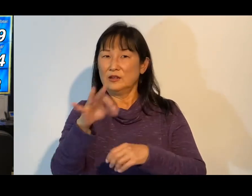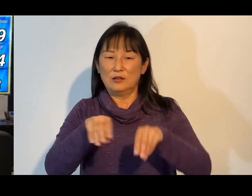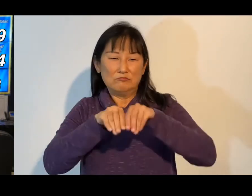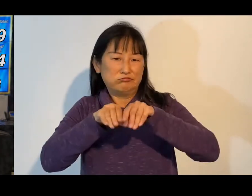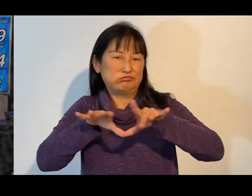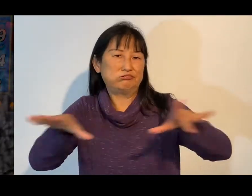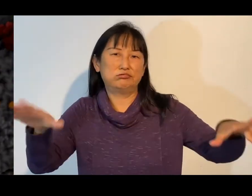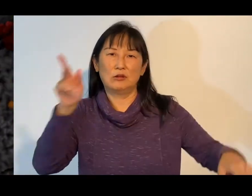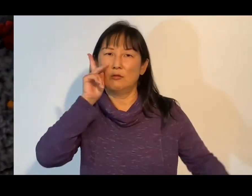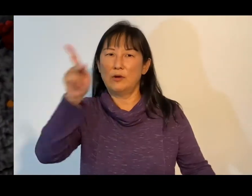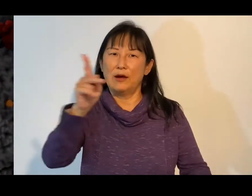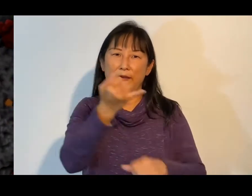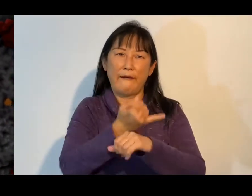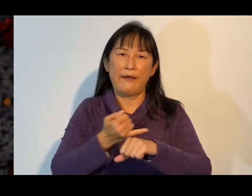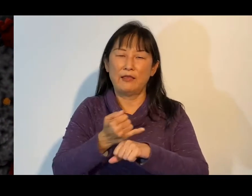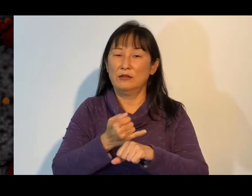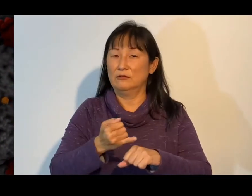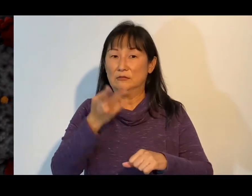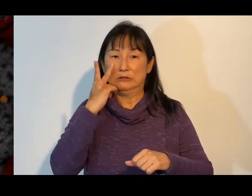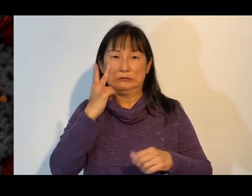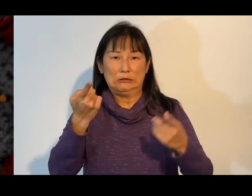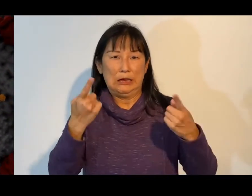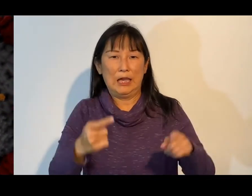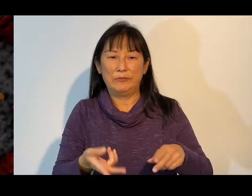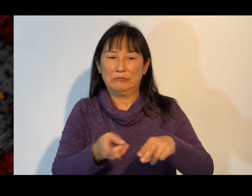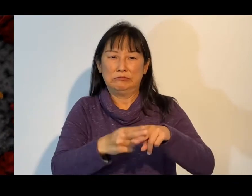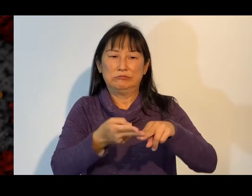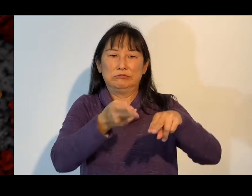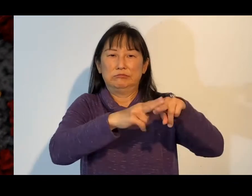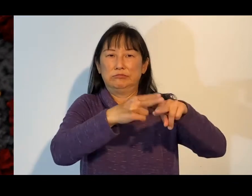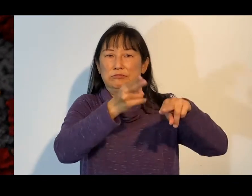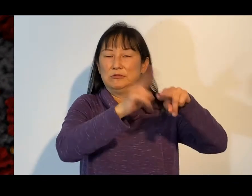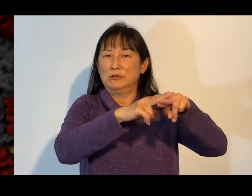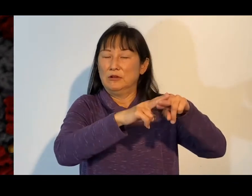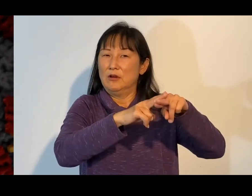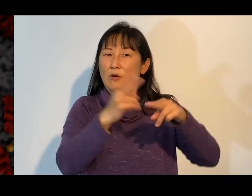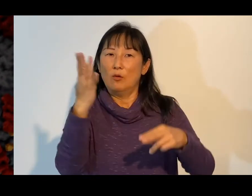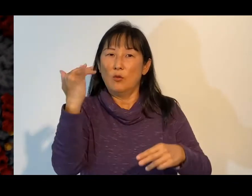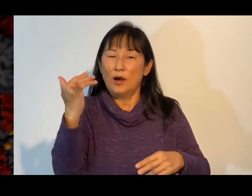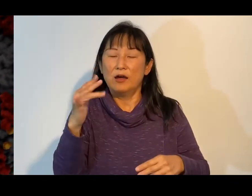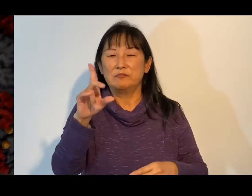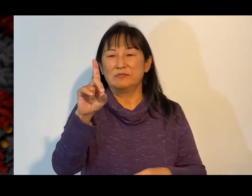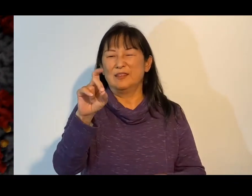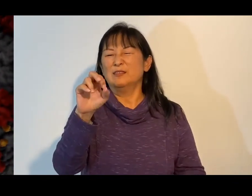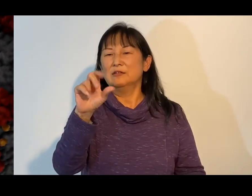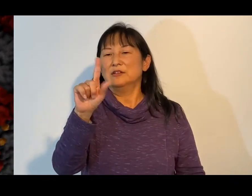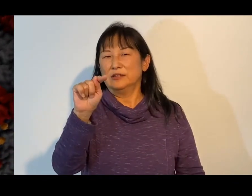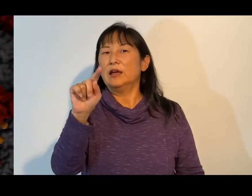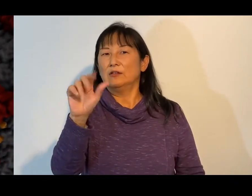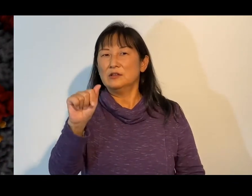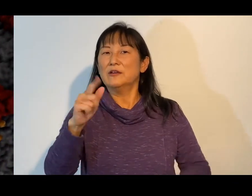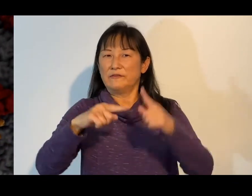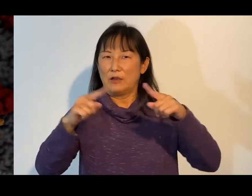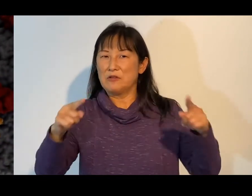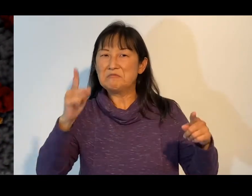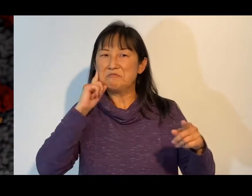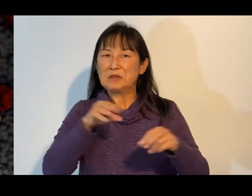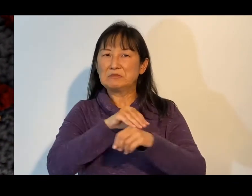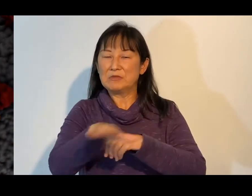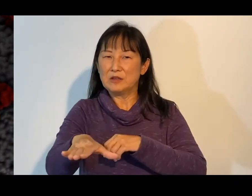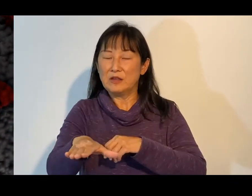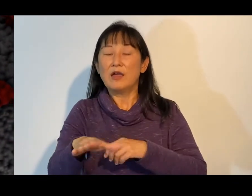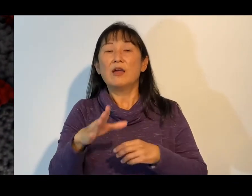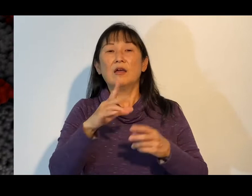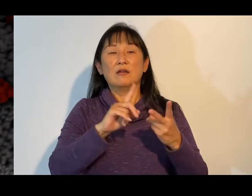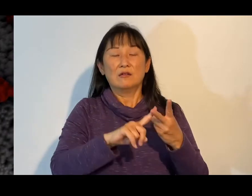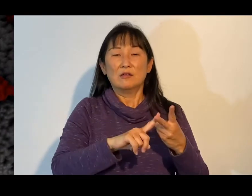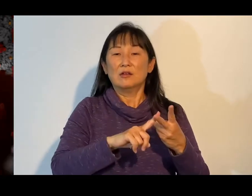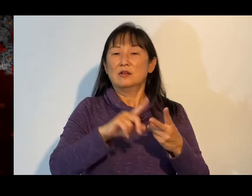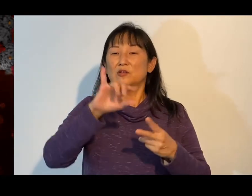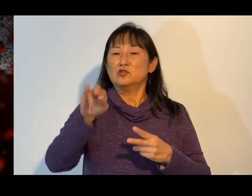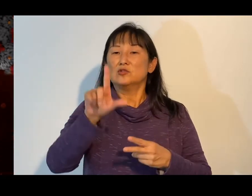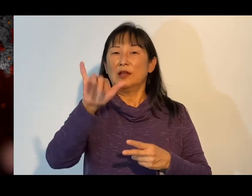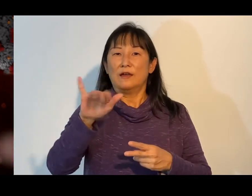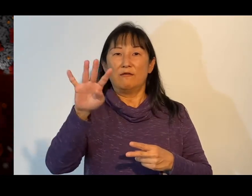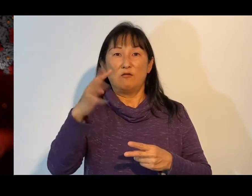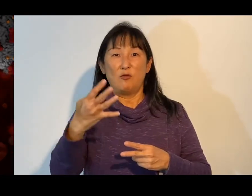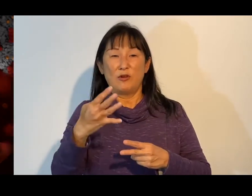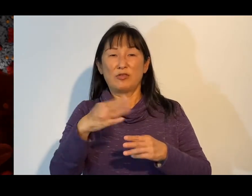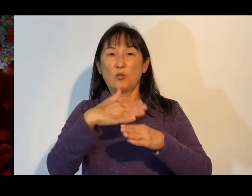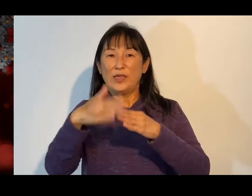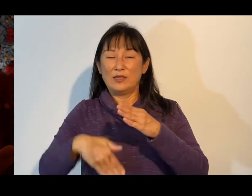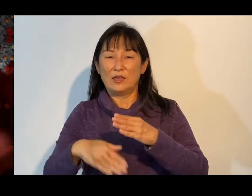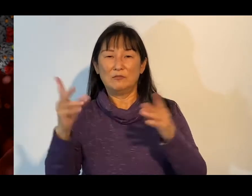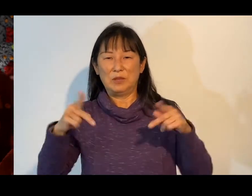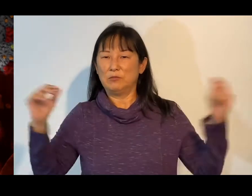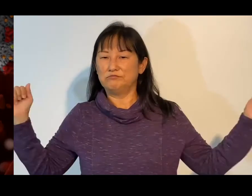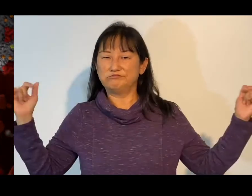We have seen an increase in cases on Kauai, likely due to the Delta variant, gatherings around the 4th of July weekend, and decreased attention to wearing masks and distancing.